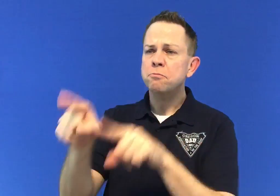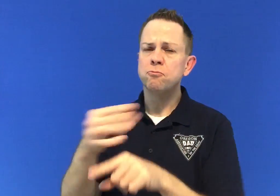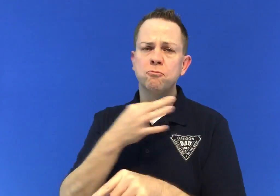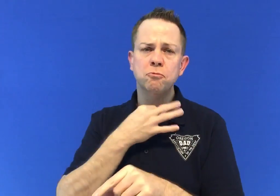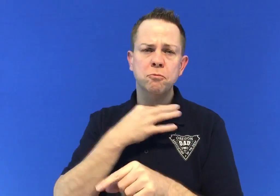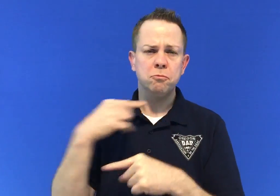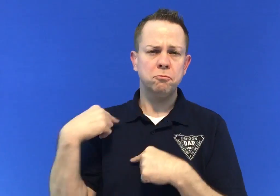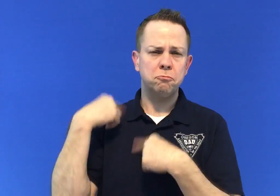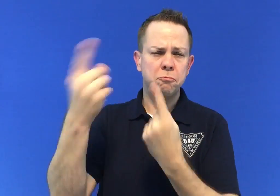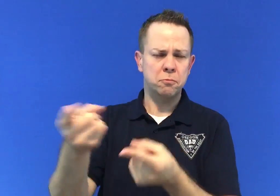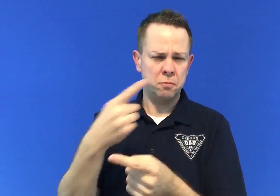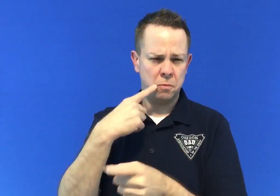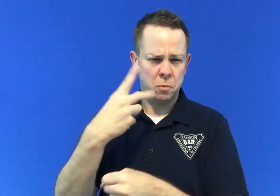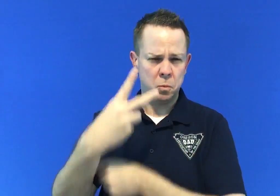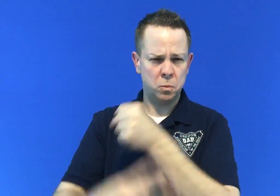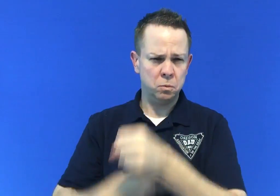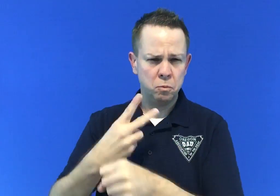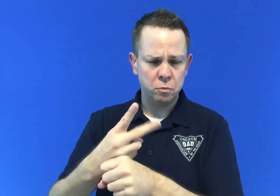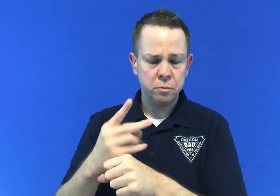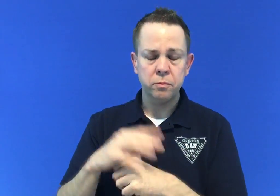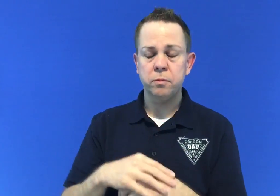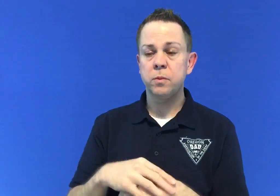I have been involved for the last two years.